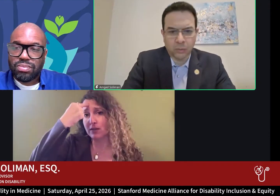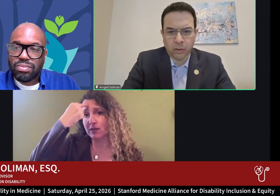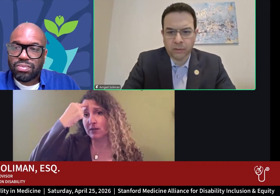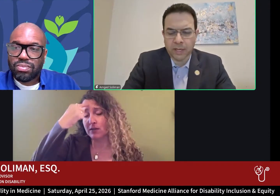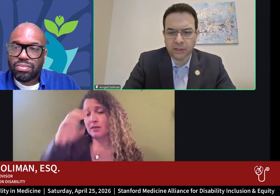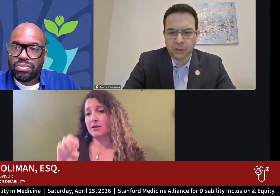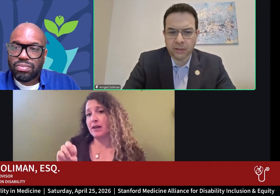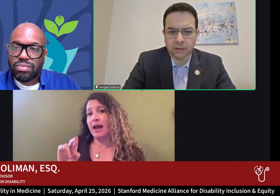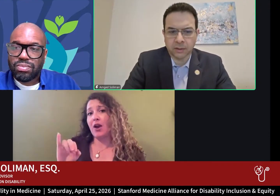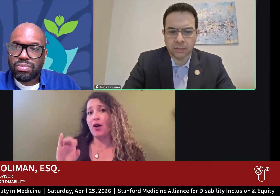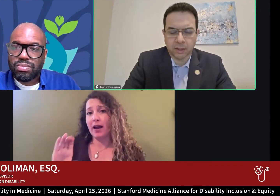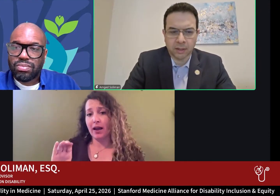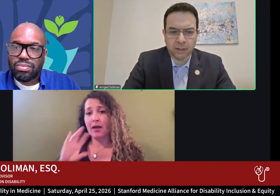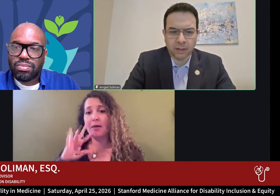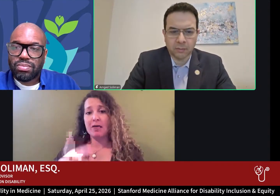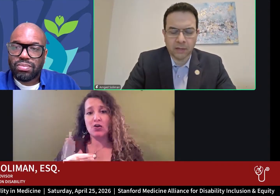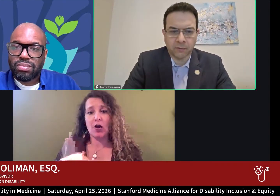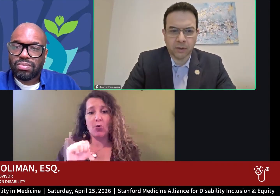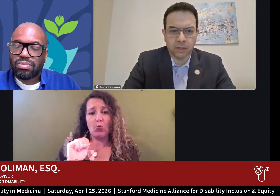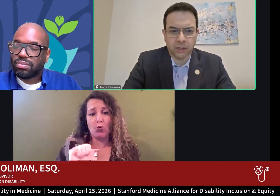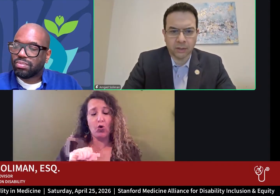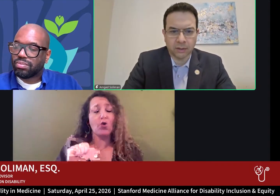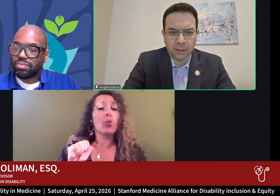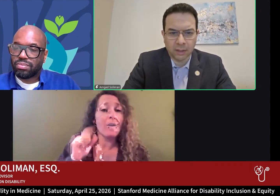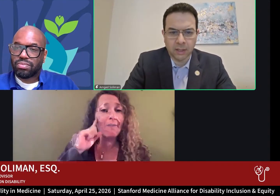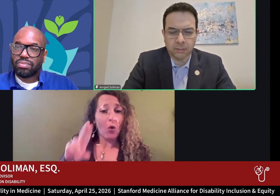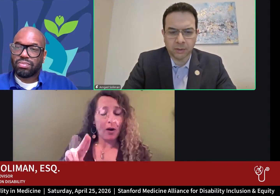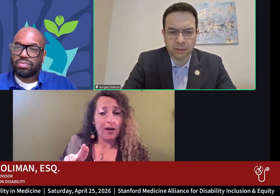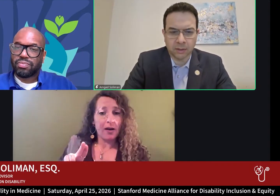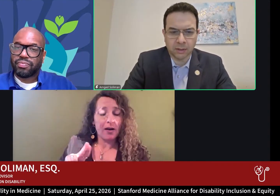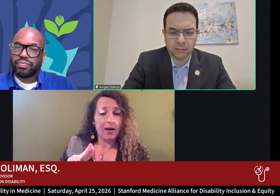I do work for the National Council on Disability at an independent federal agency. Uh but just to